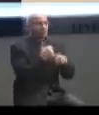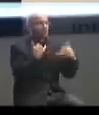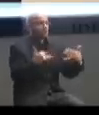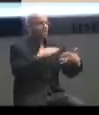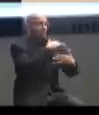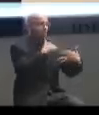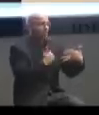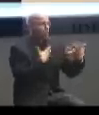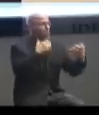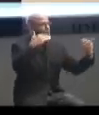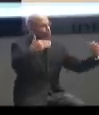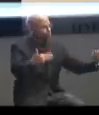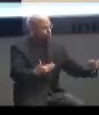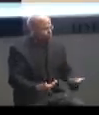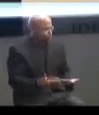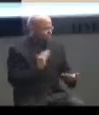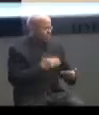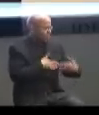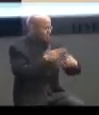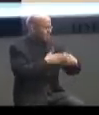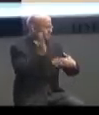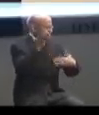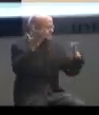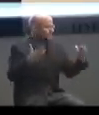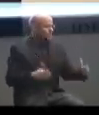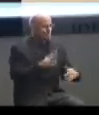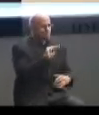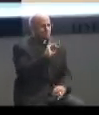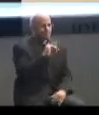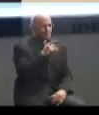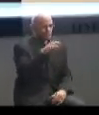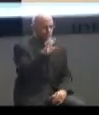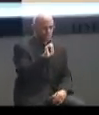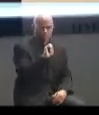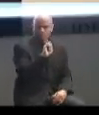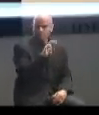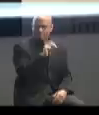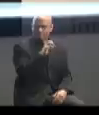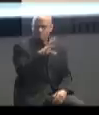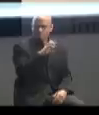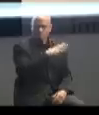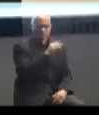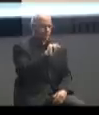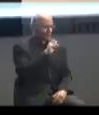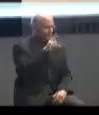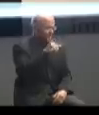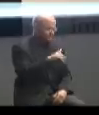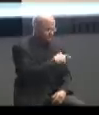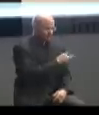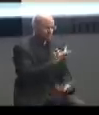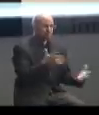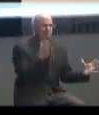NEXT I'D LIKE TO INTRODUCE OUR NEXT SPEAKERS, MICHELLE MOORE AND NANCY GILLIS.